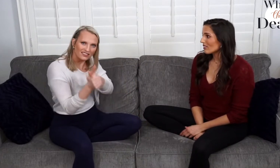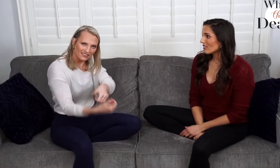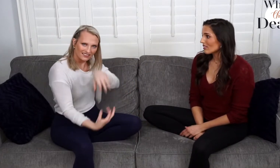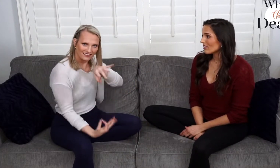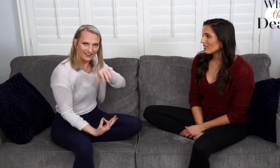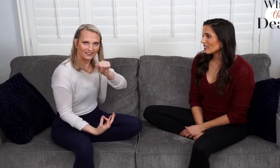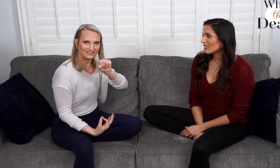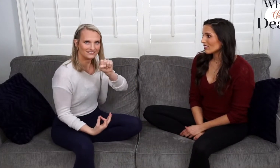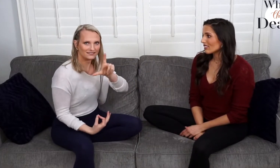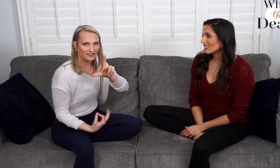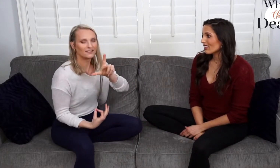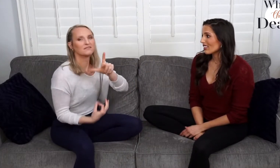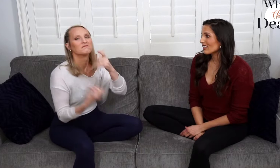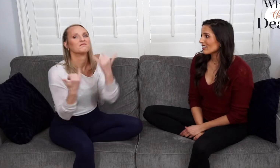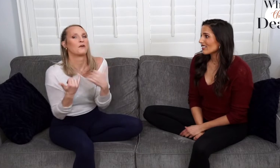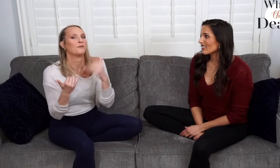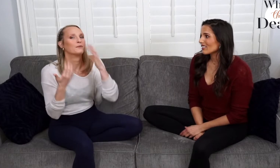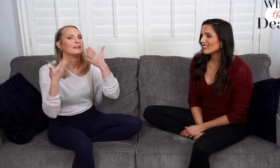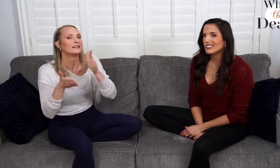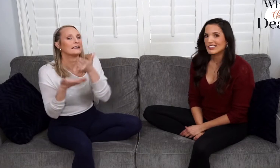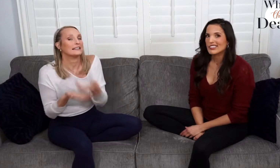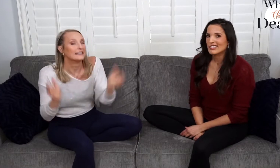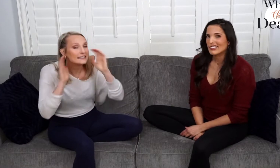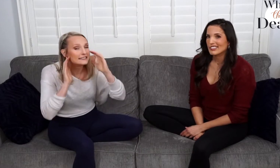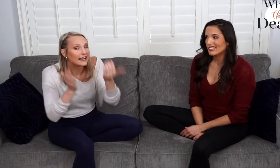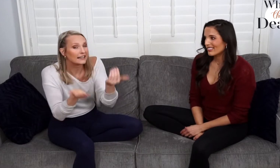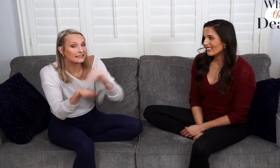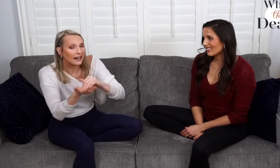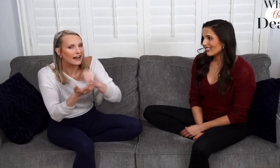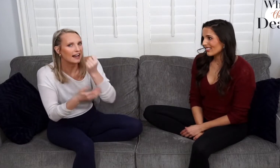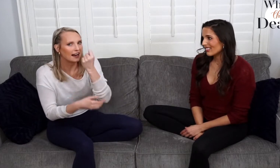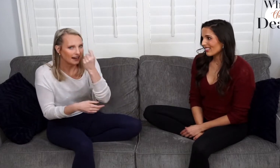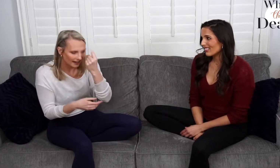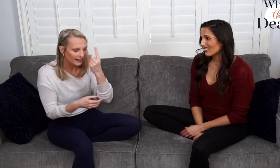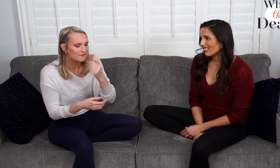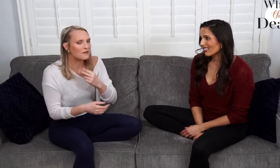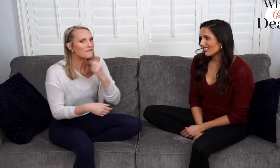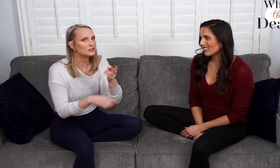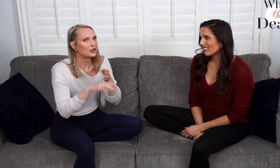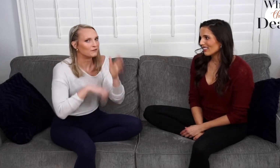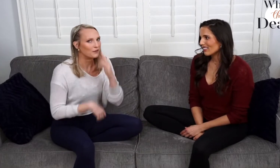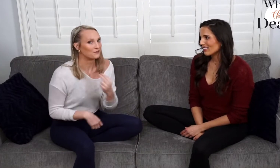are voiceover actually voiced in exact ASL. So I'll let you listen again. But this time the